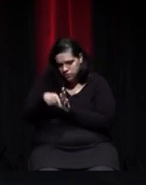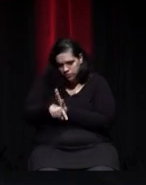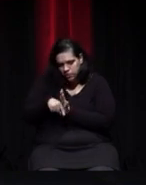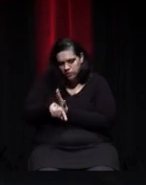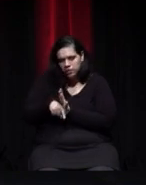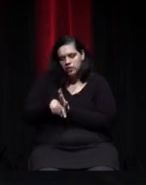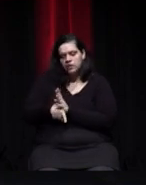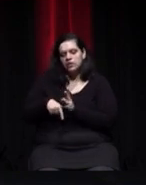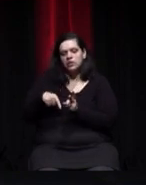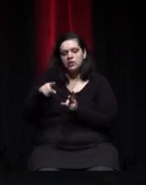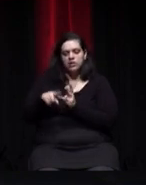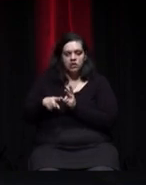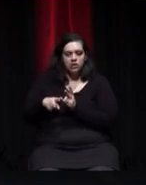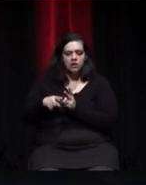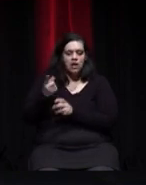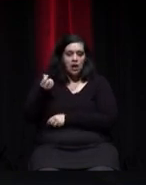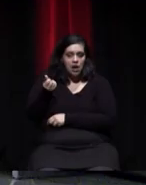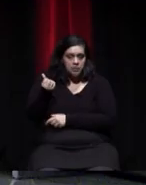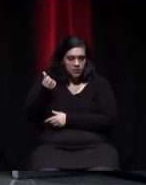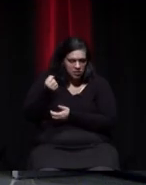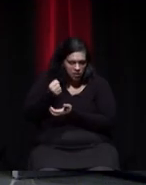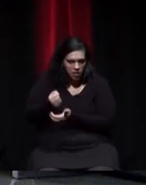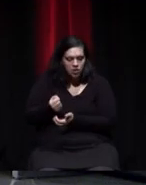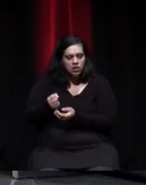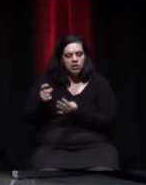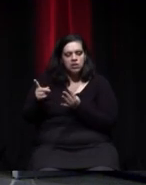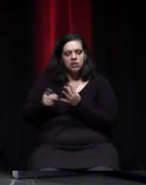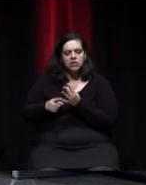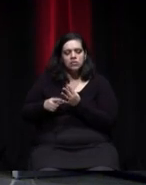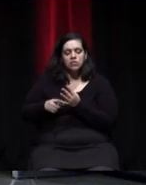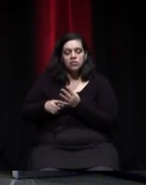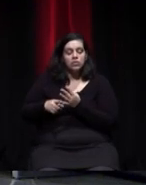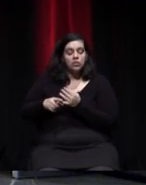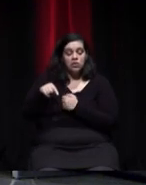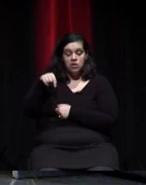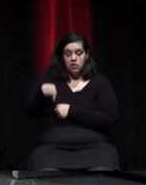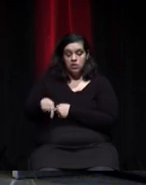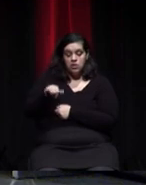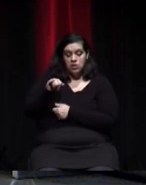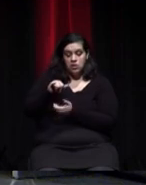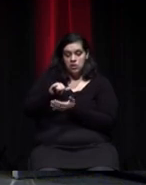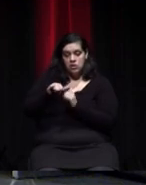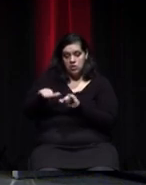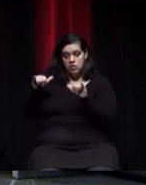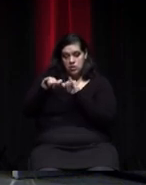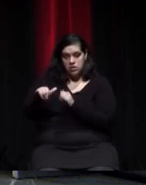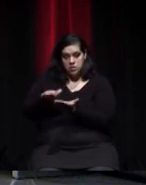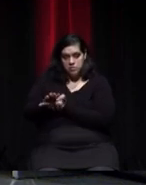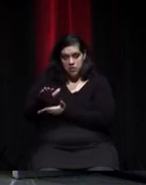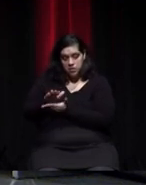the very capital itself. It's about the organization of an independent space,